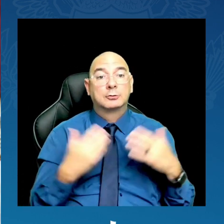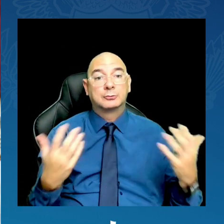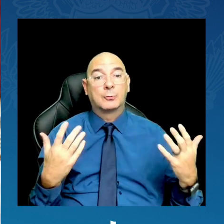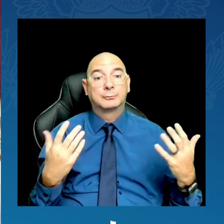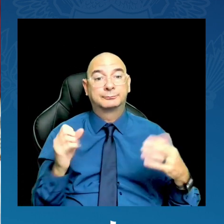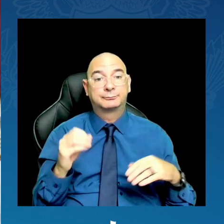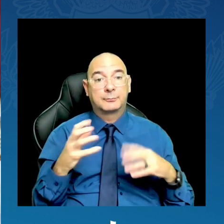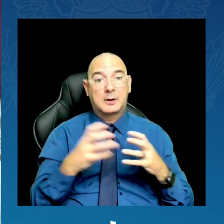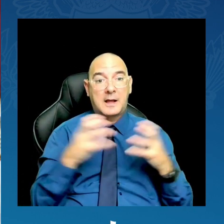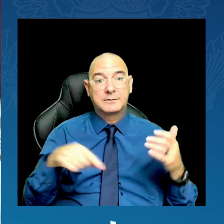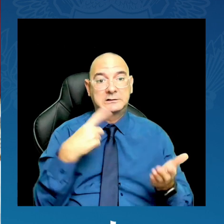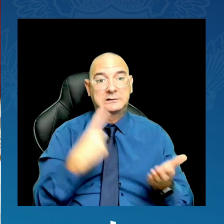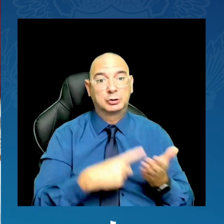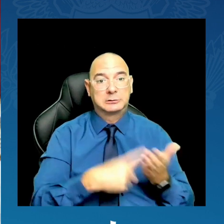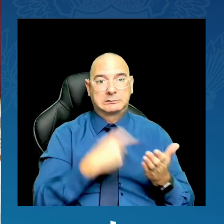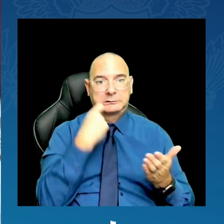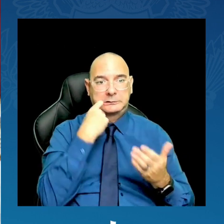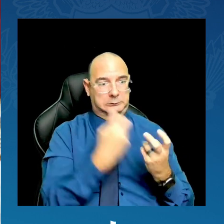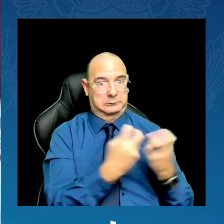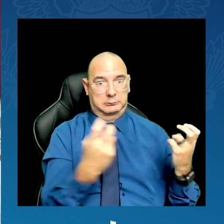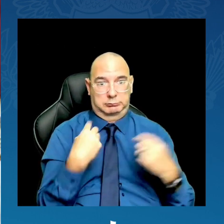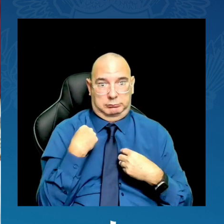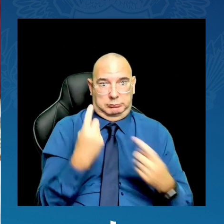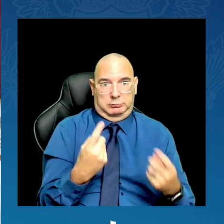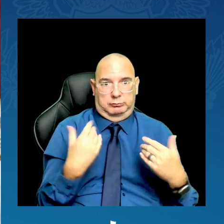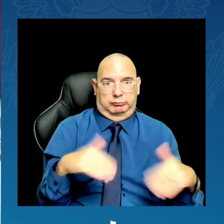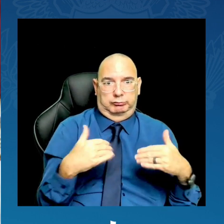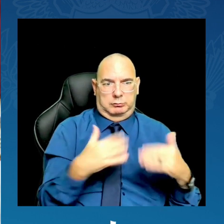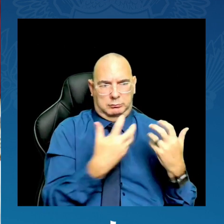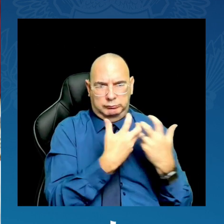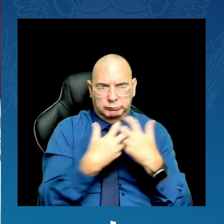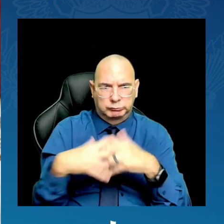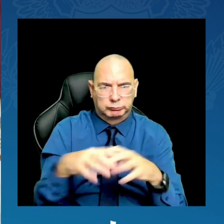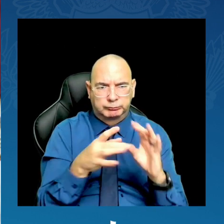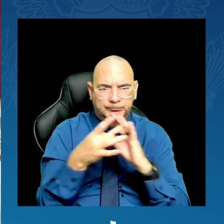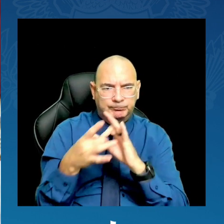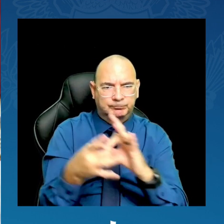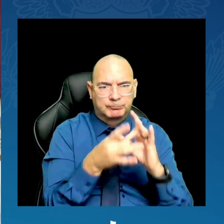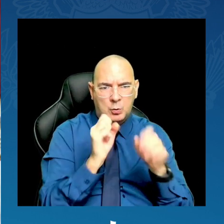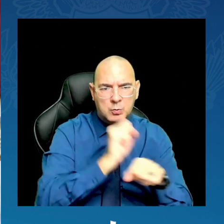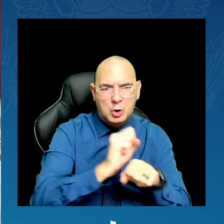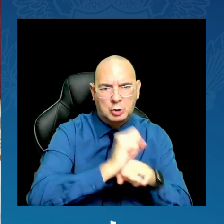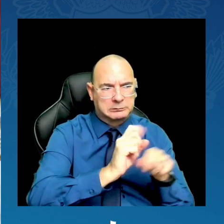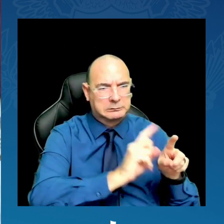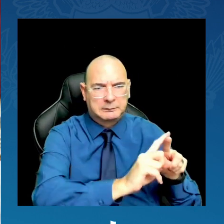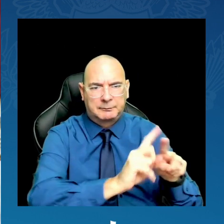has been about synchronizing the work across government and the commercial sector